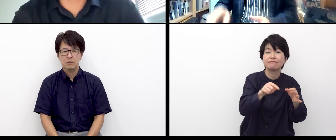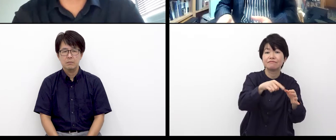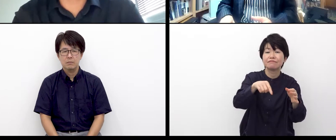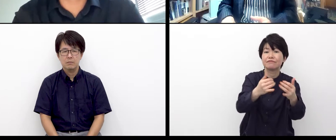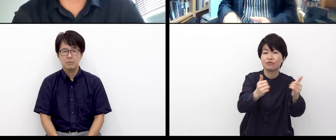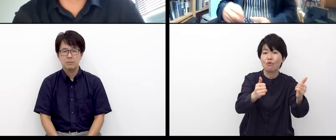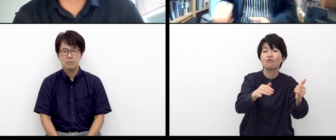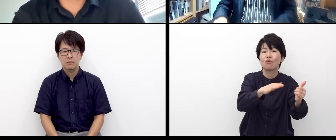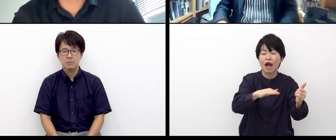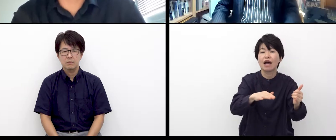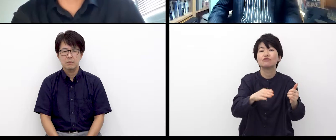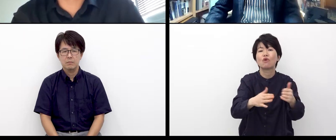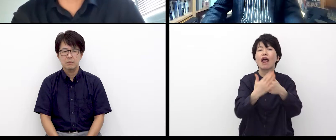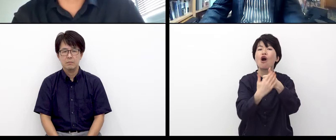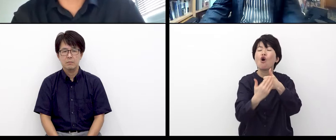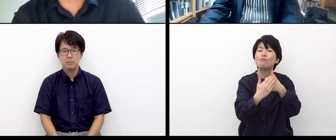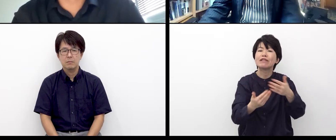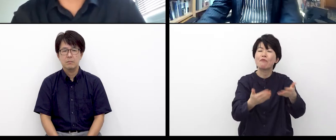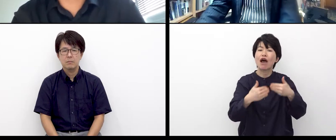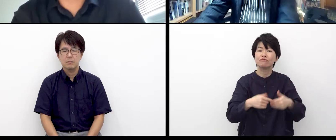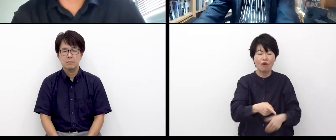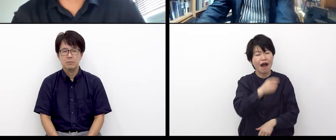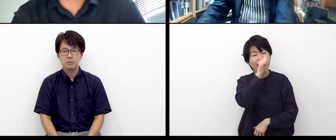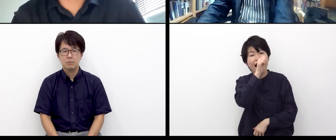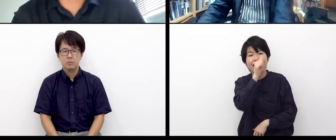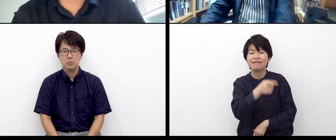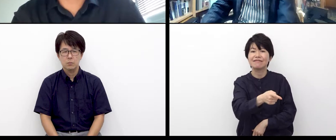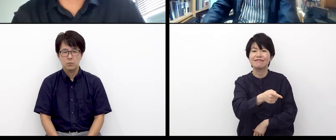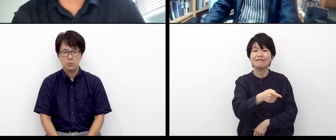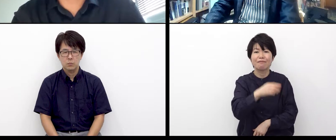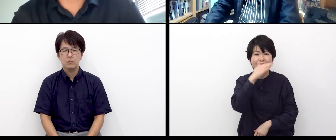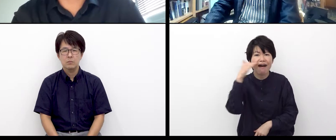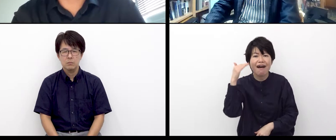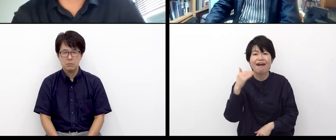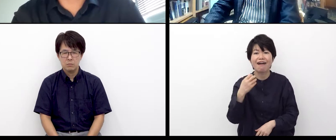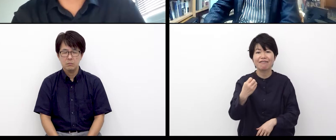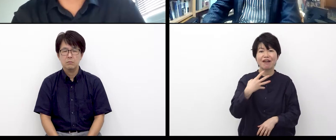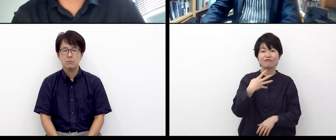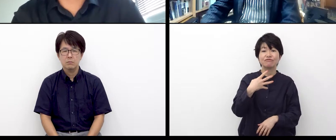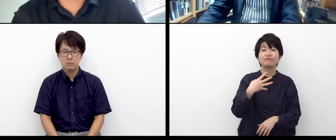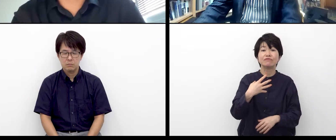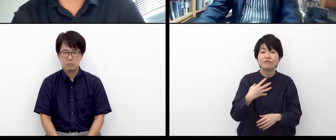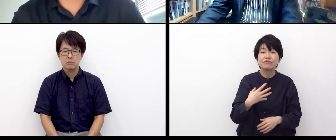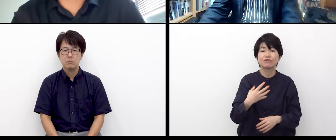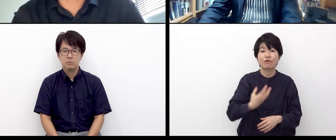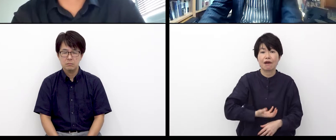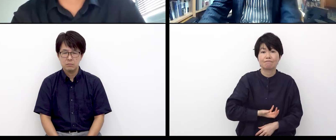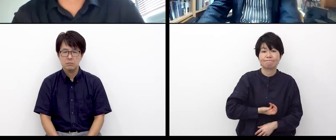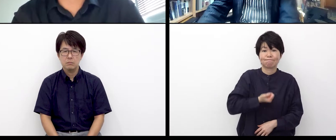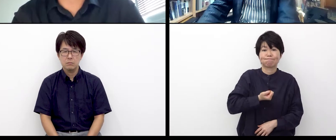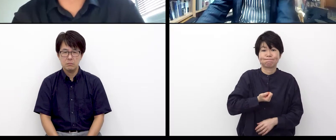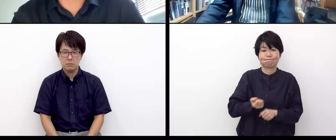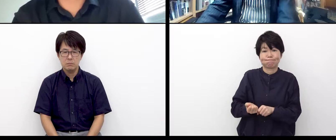not by their parents, they can keep their confidence.